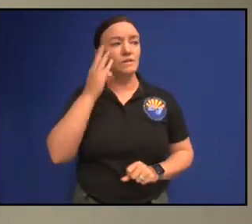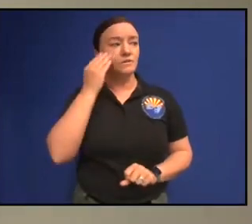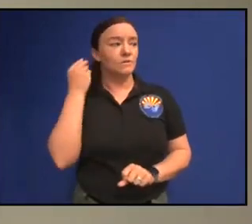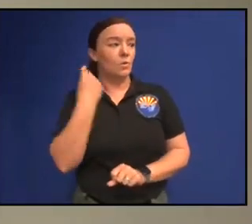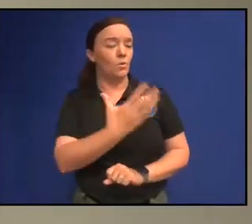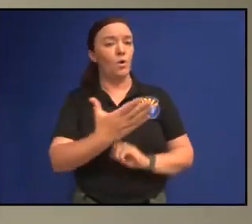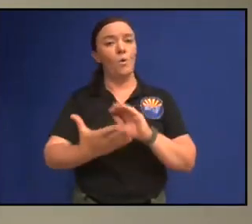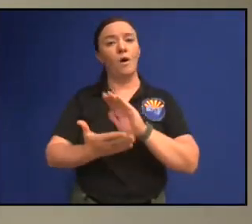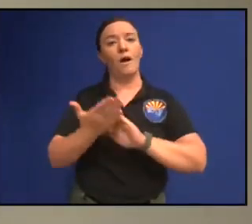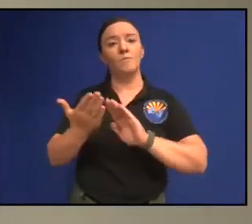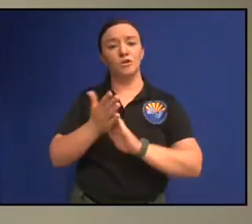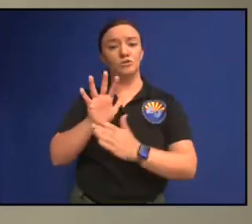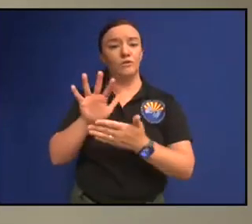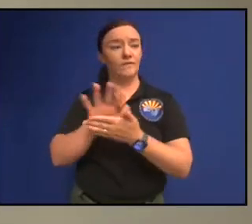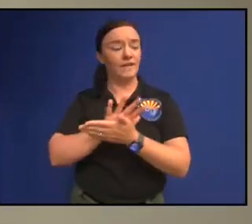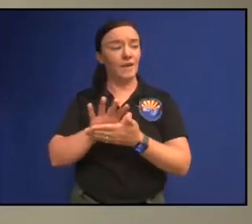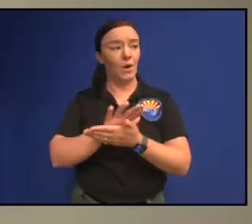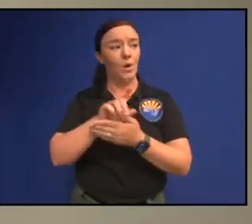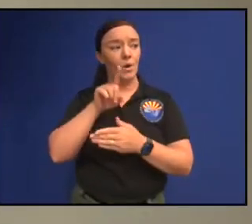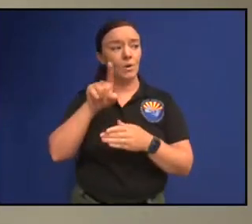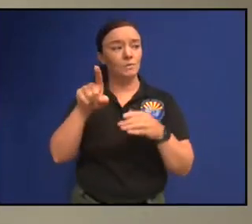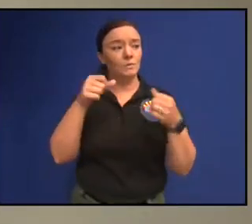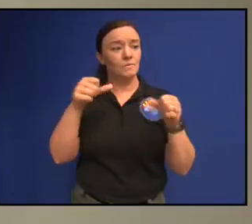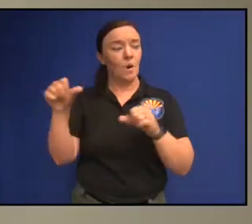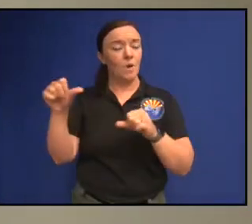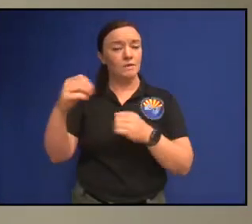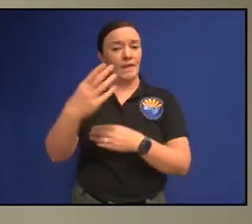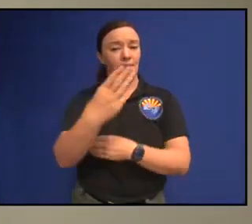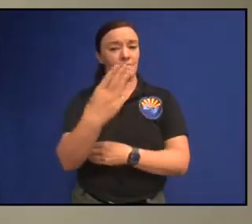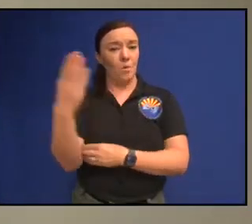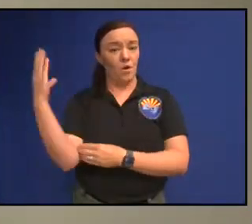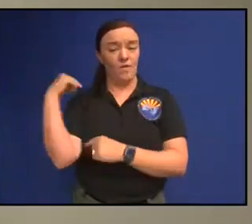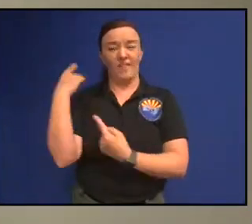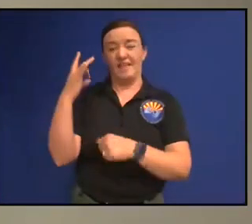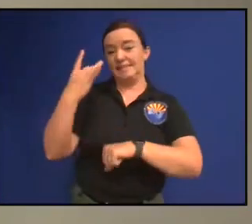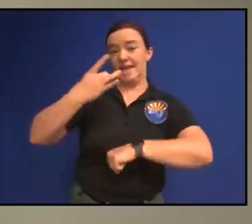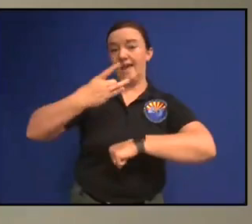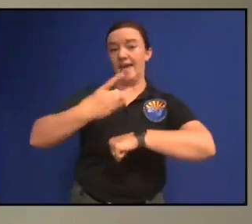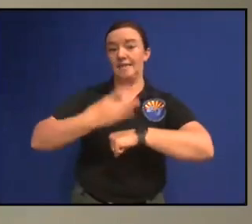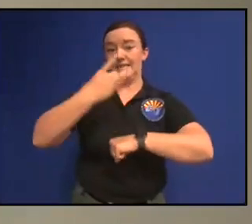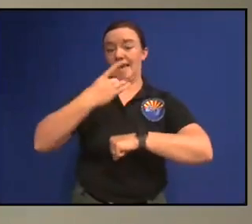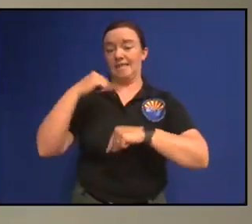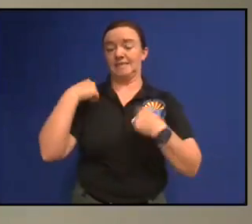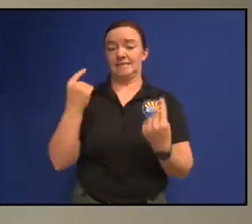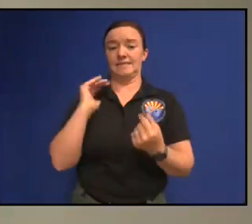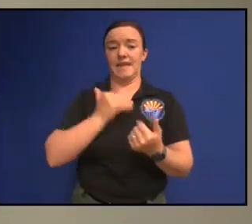BEEN DOING IN THE MORNING OVER THE LAST EIGHT DAYS, JUST IN THE TIME OUR TEAM'S BEEN HERE, HAS HAD OVER